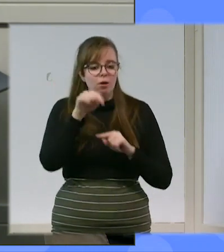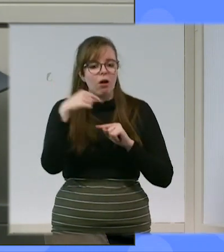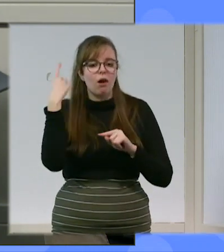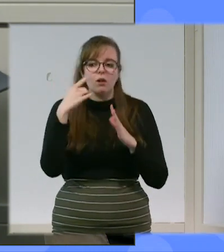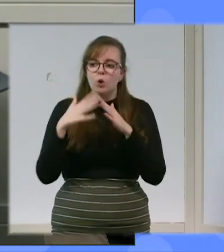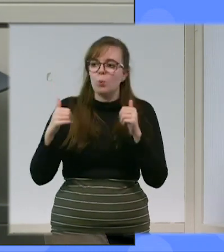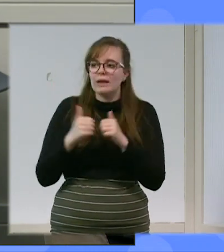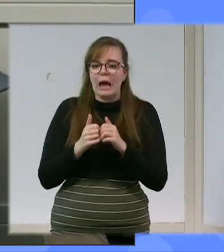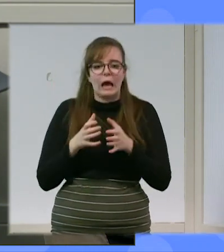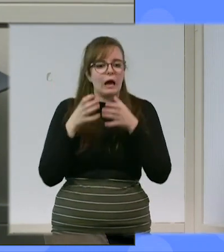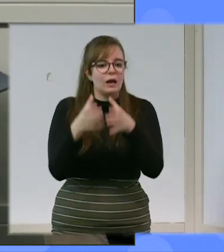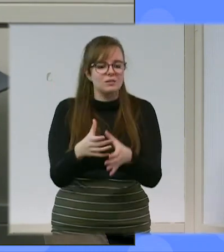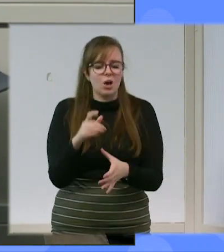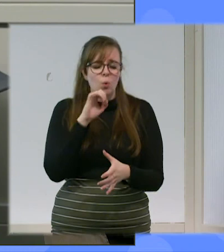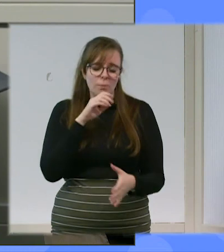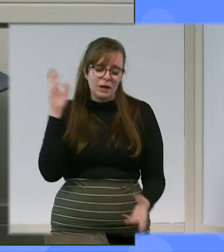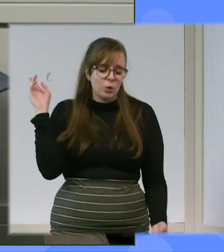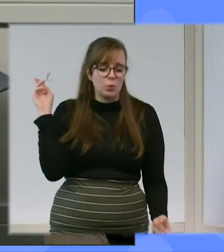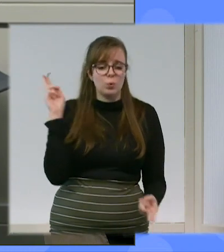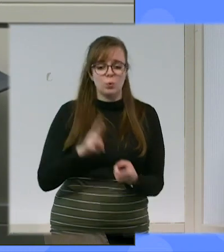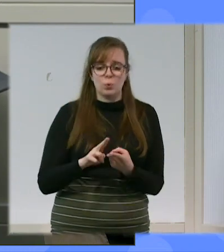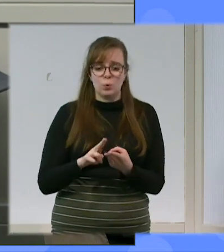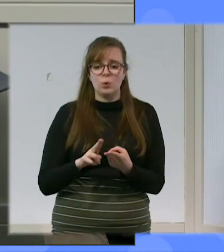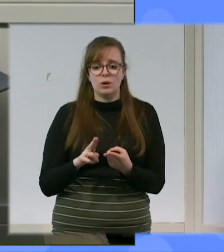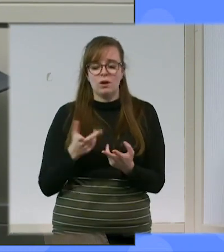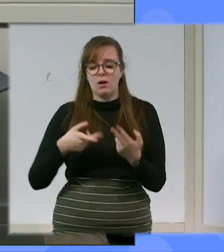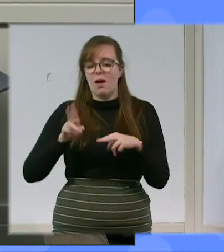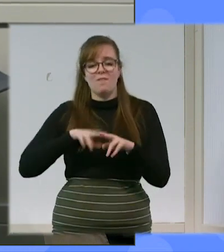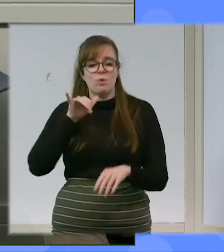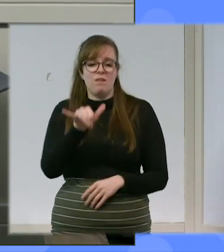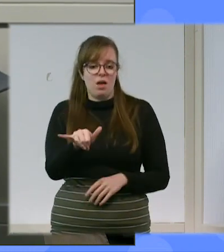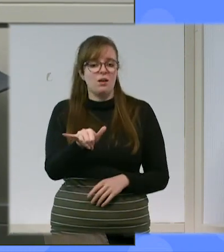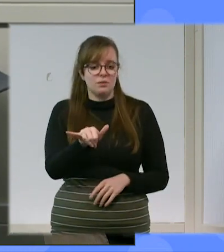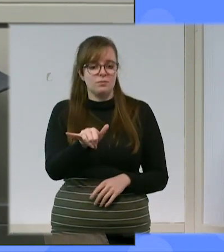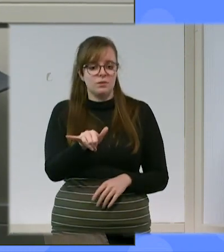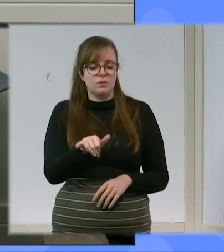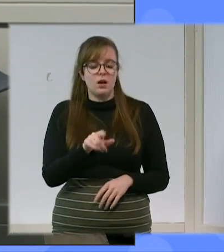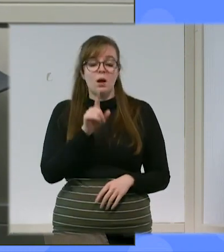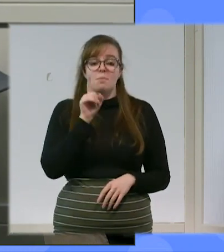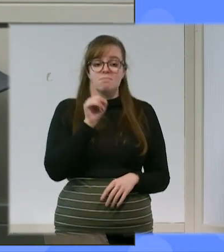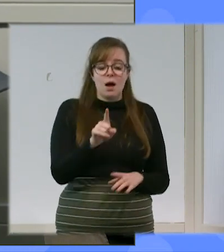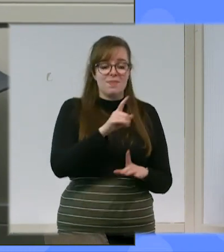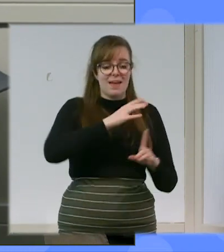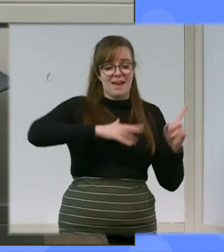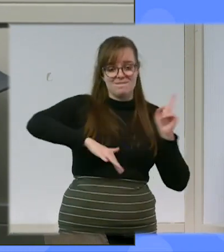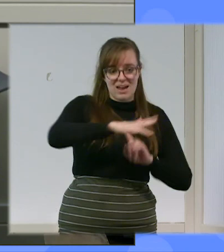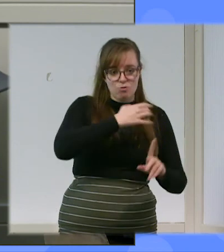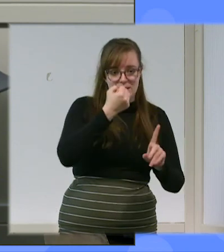together it'll be so much cheaper in our hip pocket if we just flew but in terms of the environmental impact we don't see